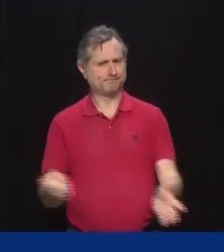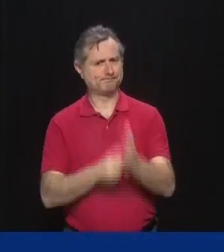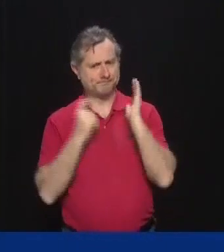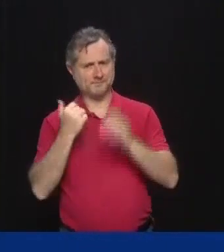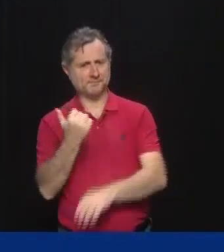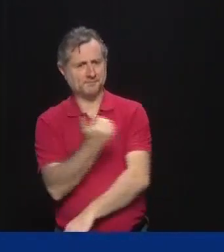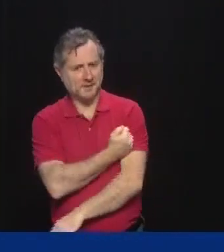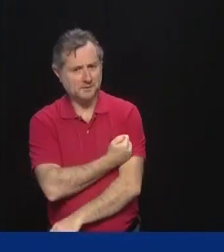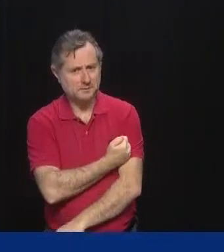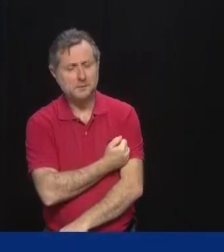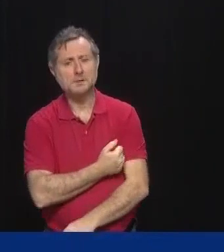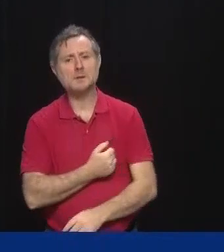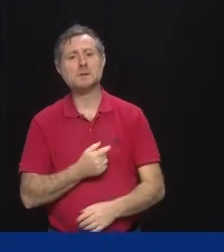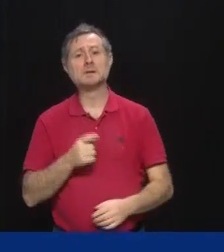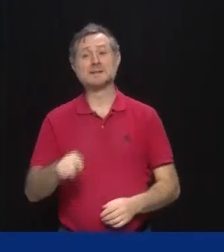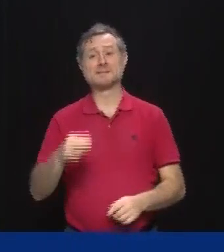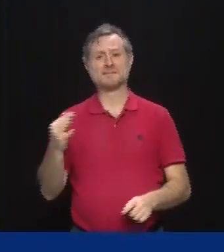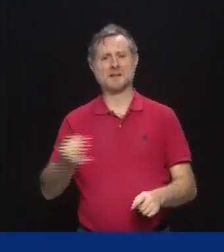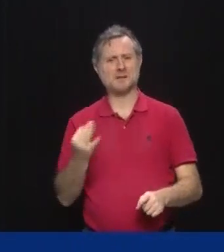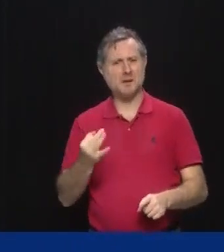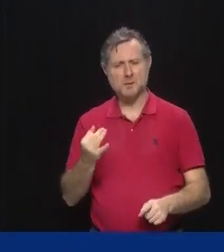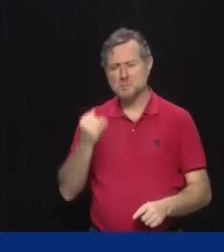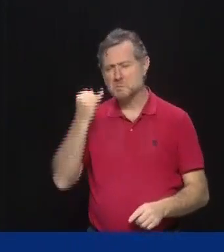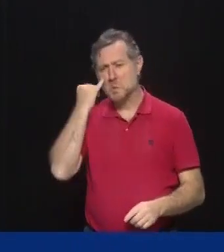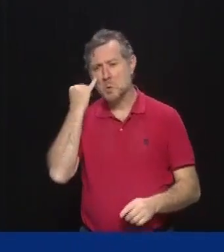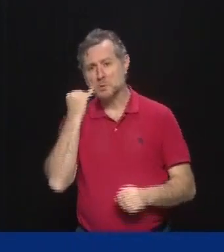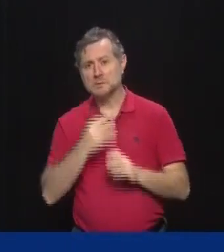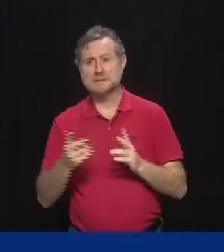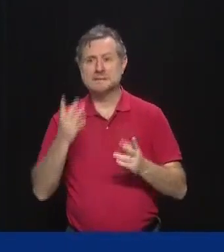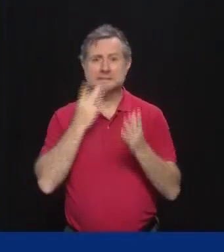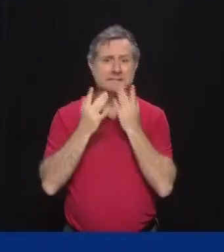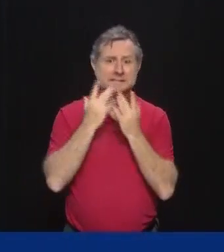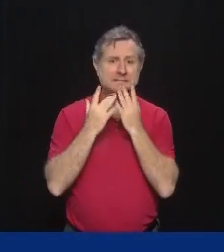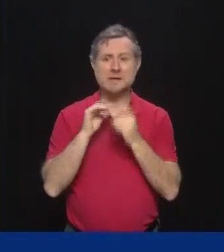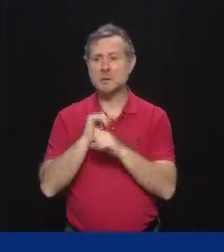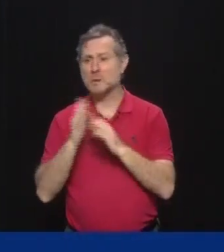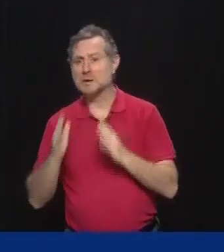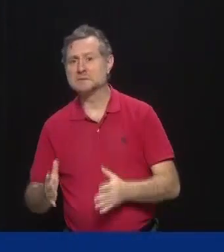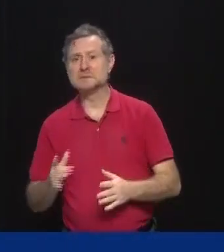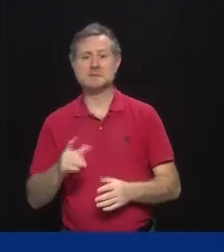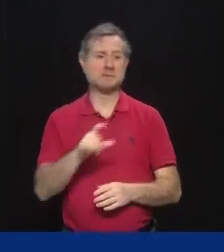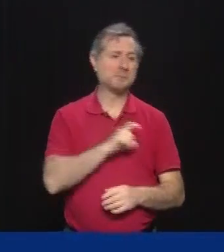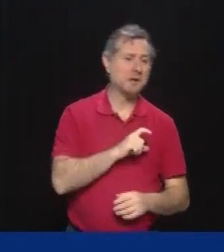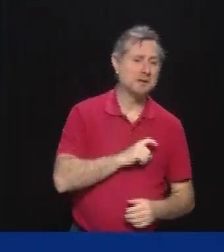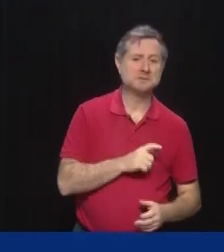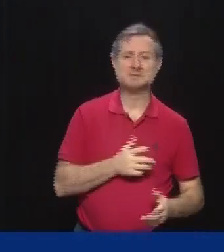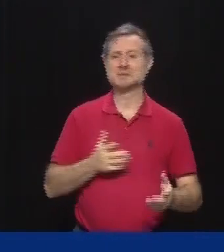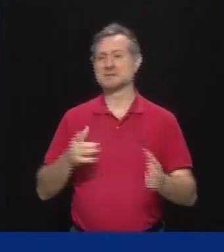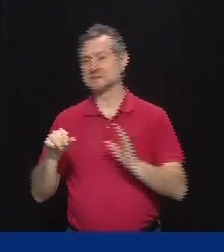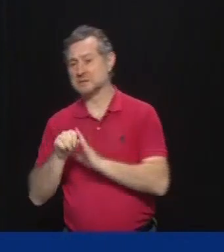MANDATES, THE MUNICIPAL WORKERS ARE REQUIRED TO GET VACCINATED, IN THE CITY.